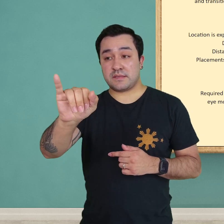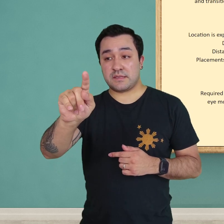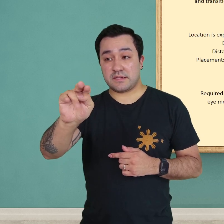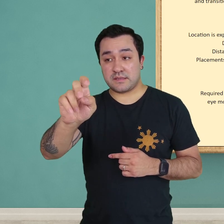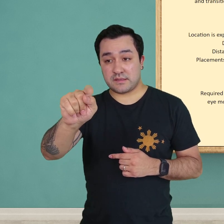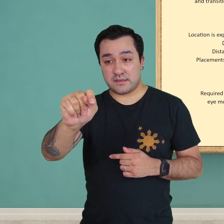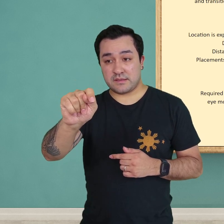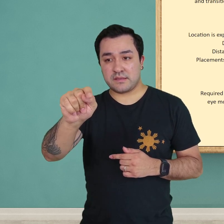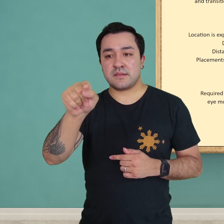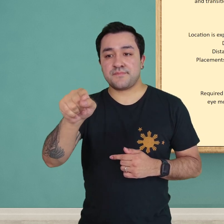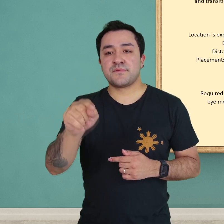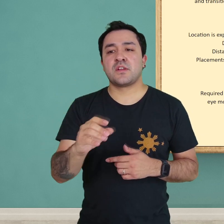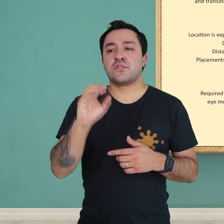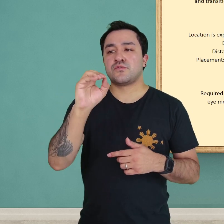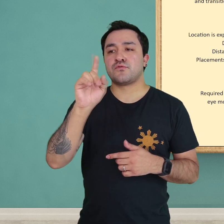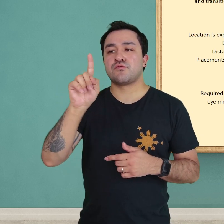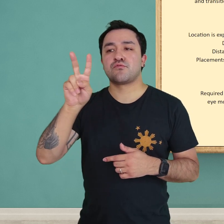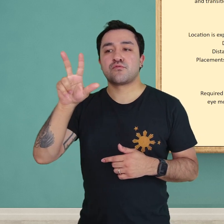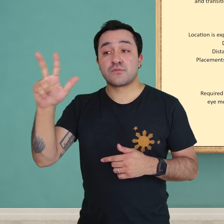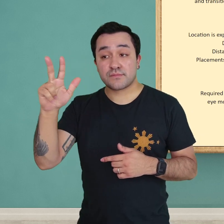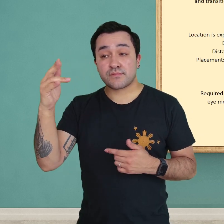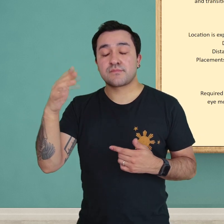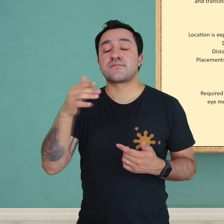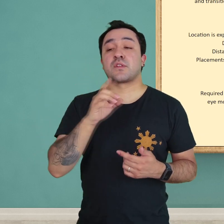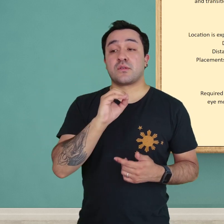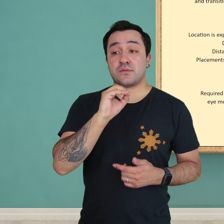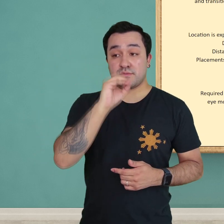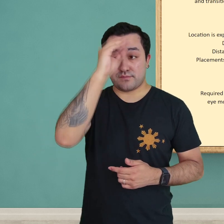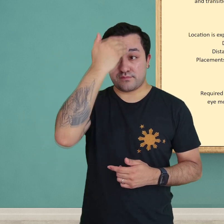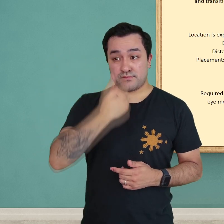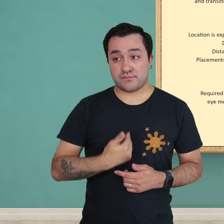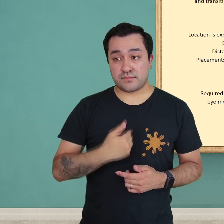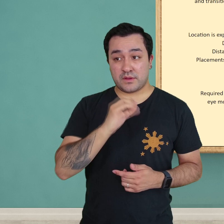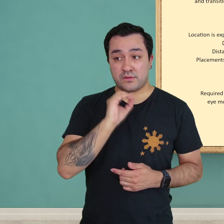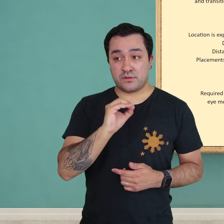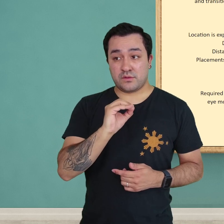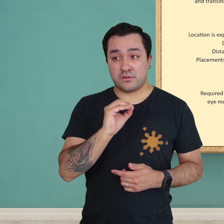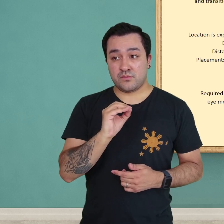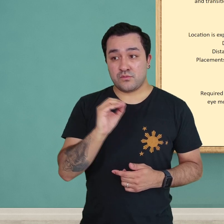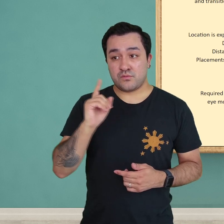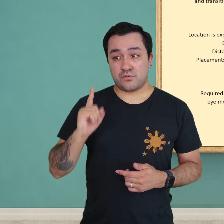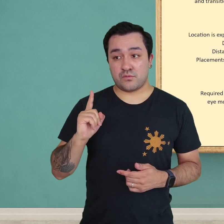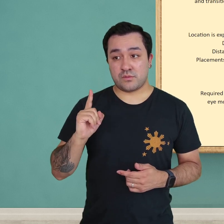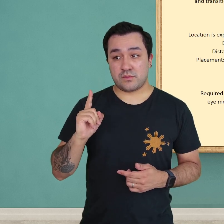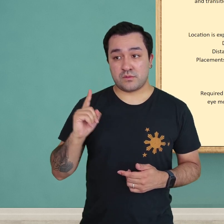means the sign is produced near or at arms length away. Mid or M means the sign is produced between